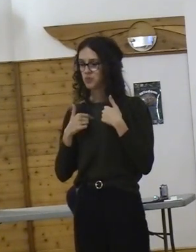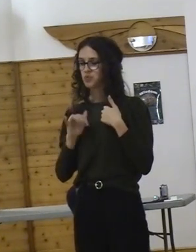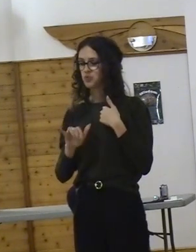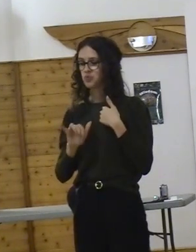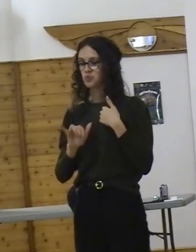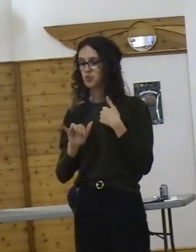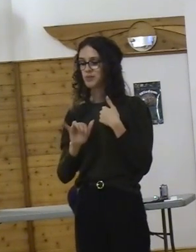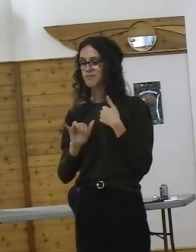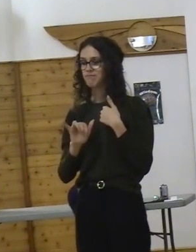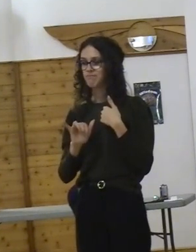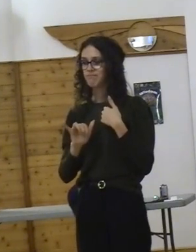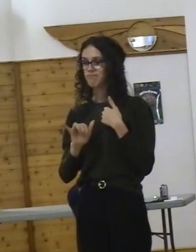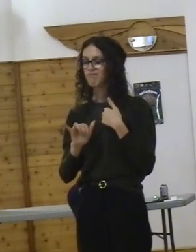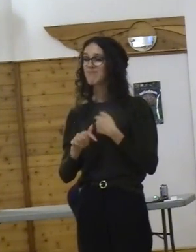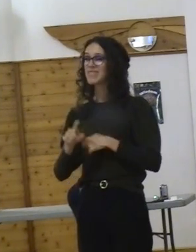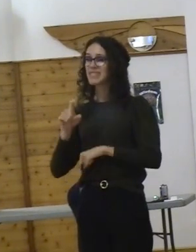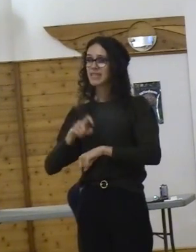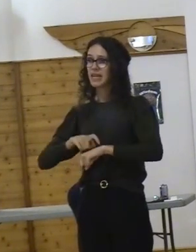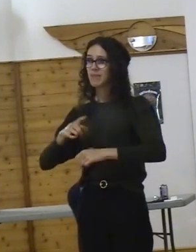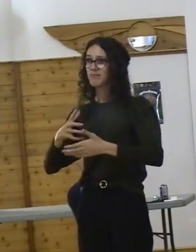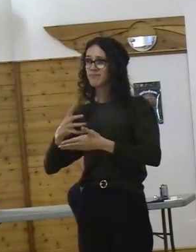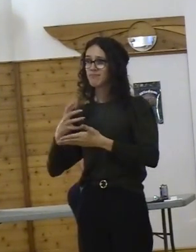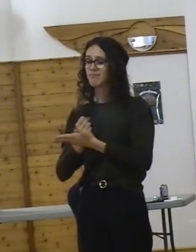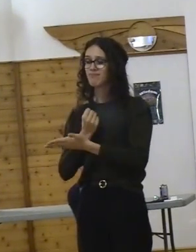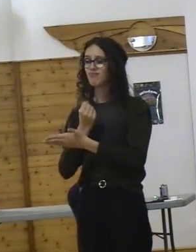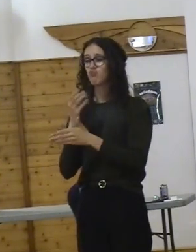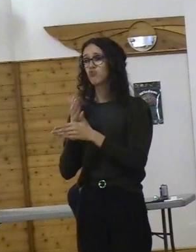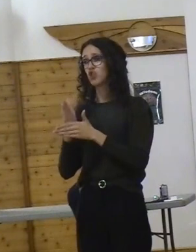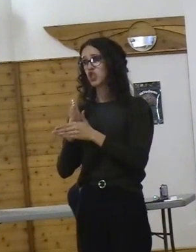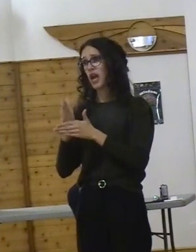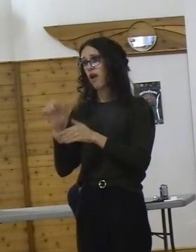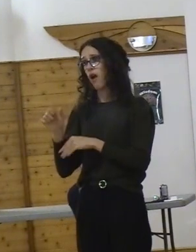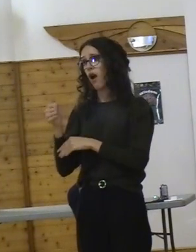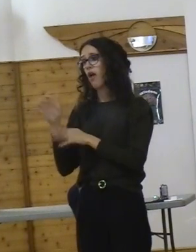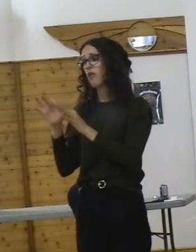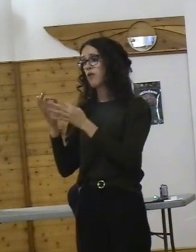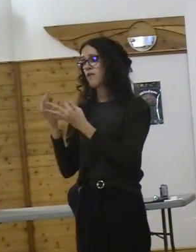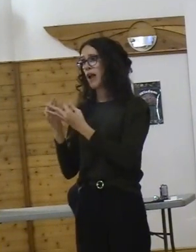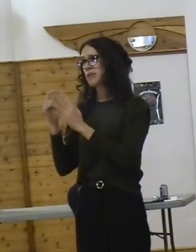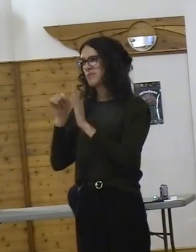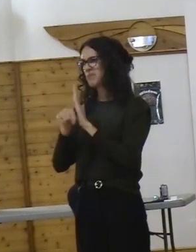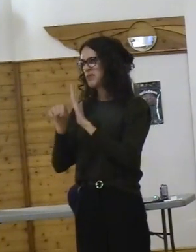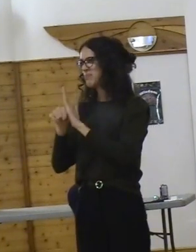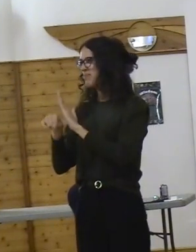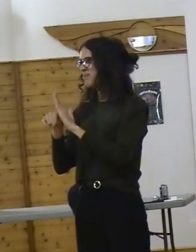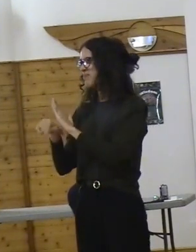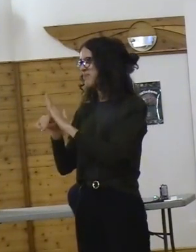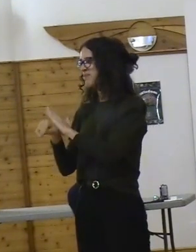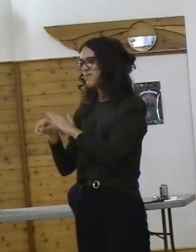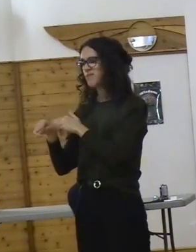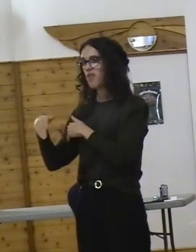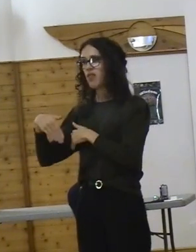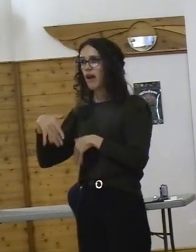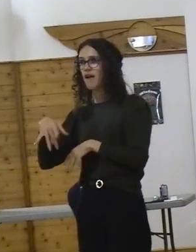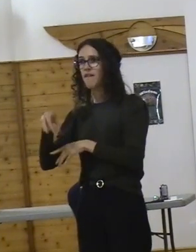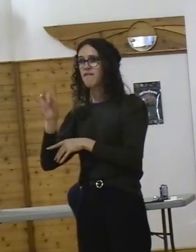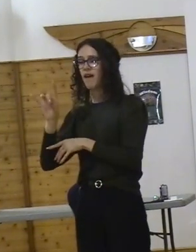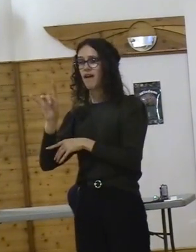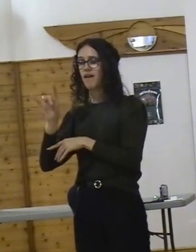And I talked about my other family that were murdered and didn't get justice.